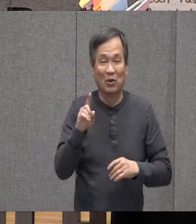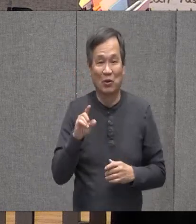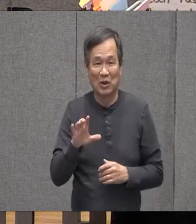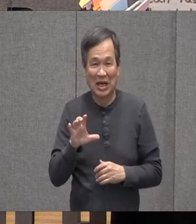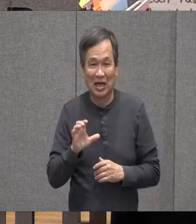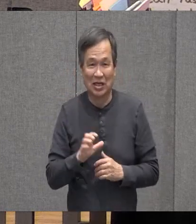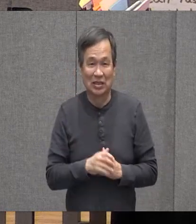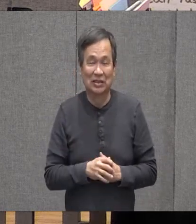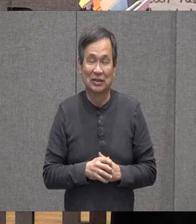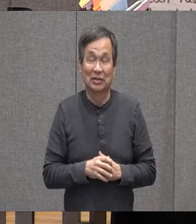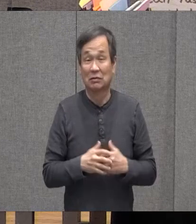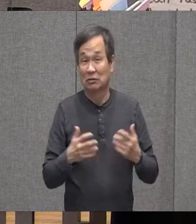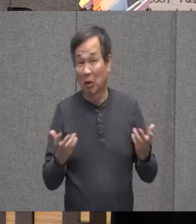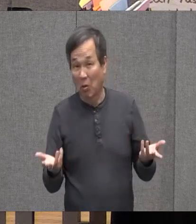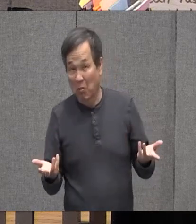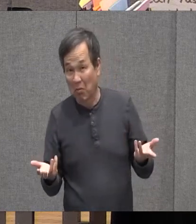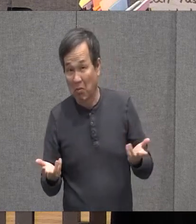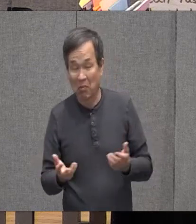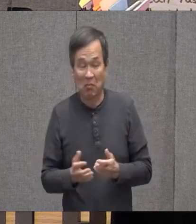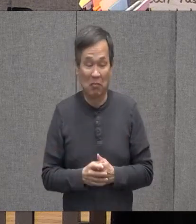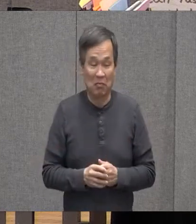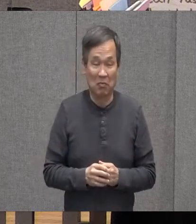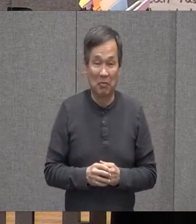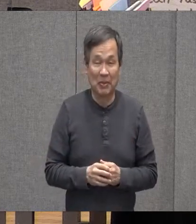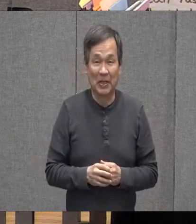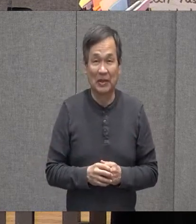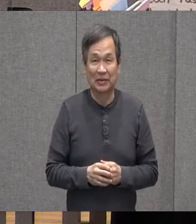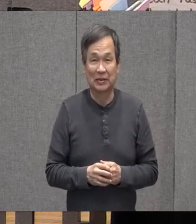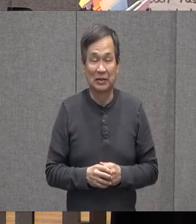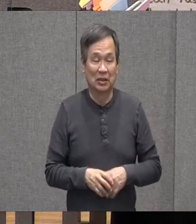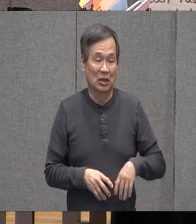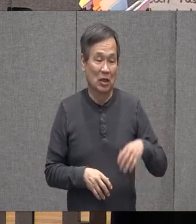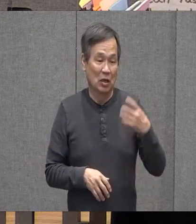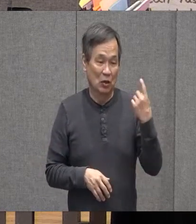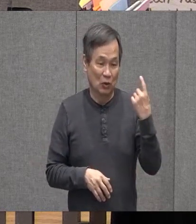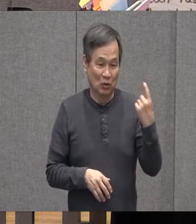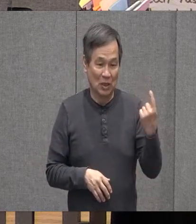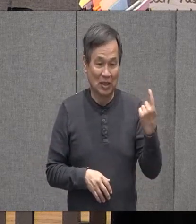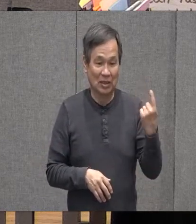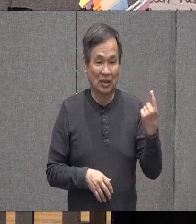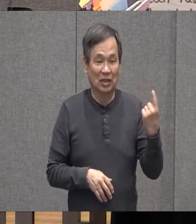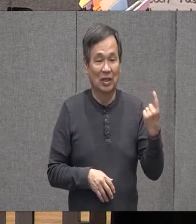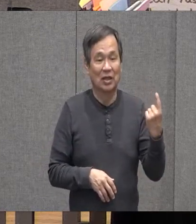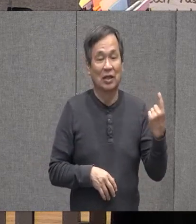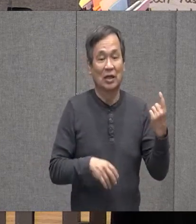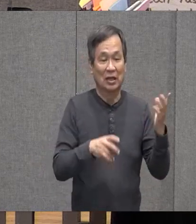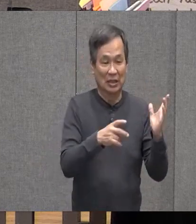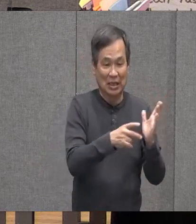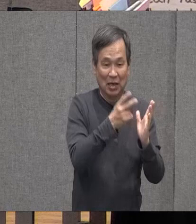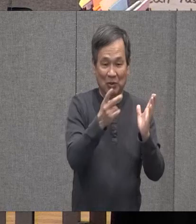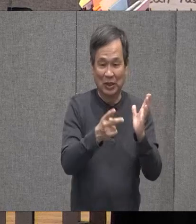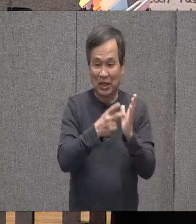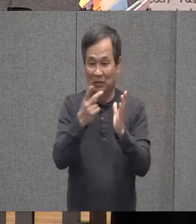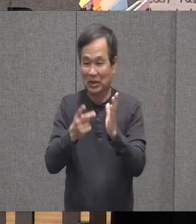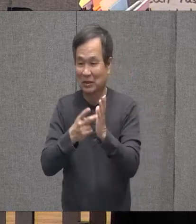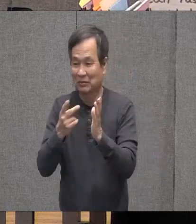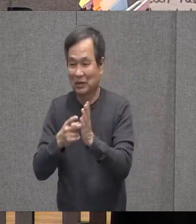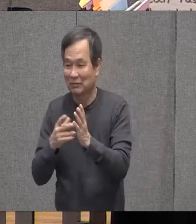And so, starting with one item in the pot and doubling, doubling, doubling won't get us to 100.